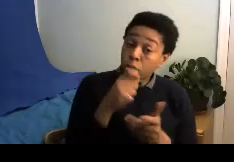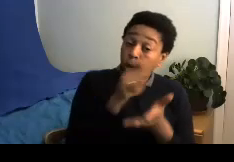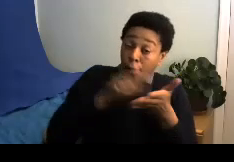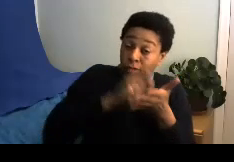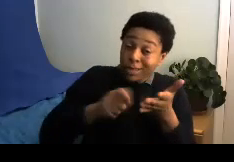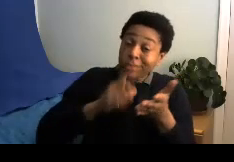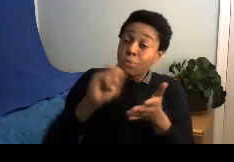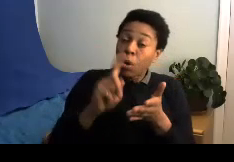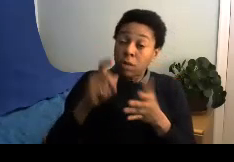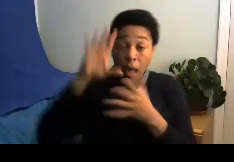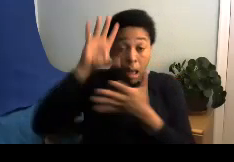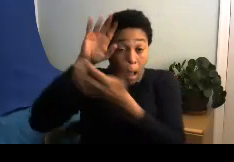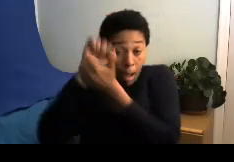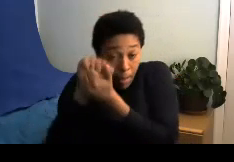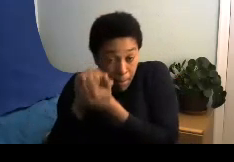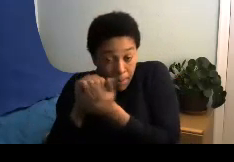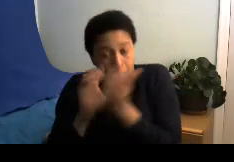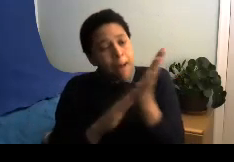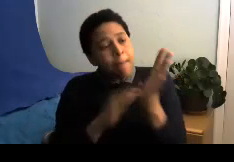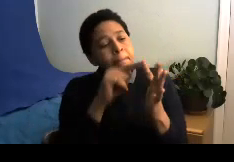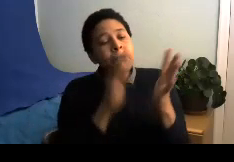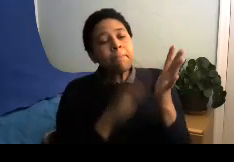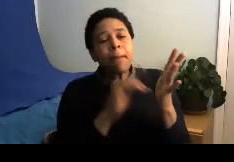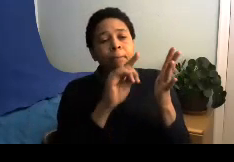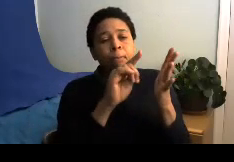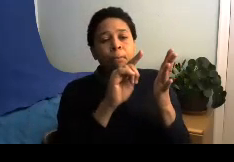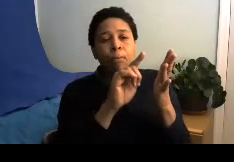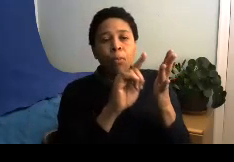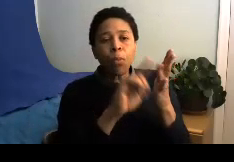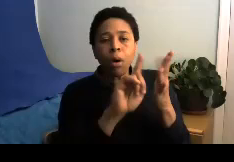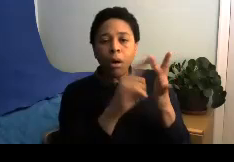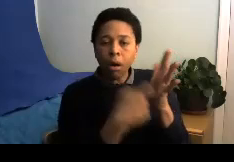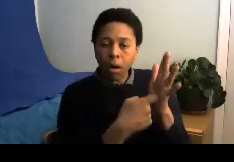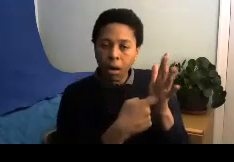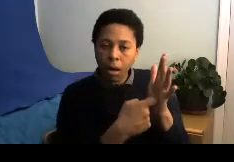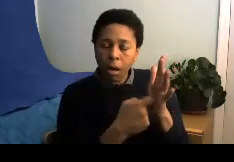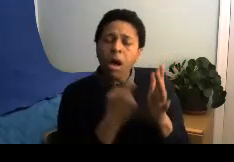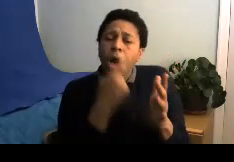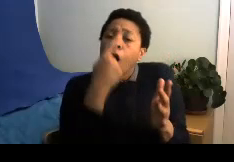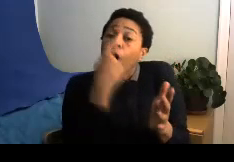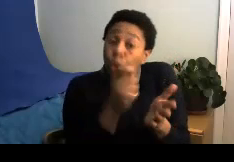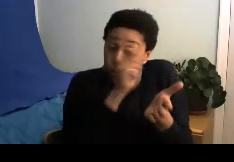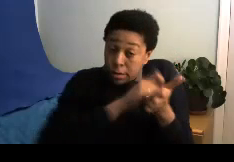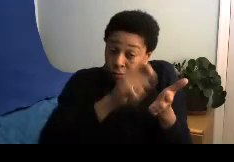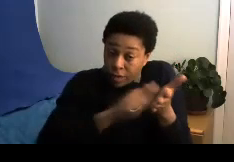together a sort of collection of fragments of, of life writing,